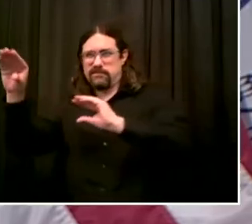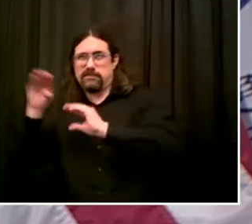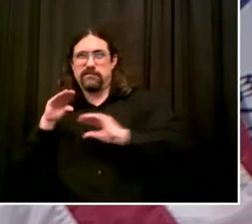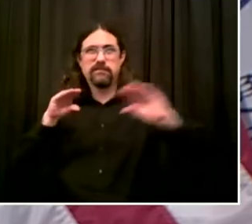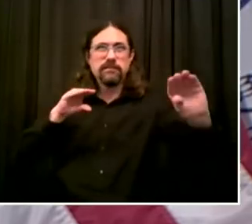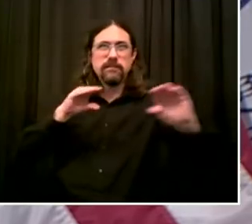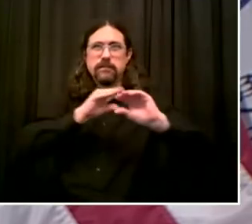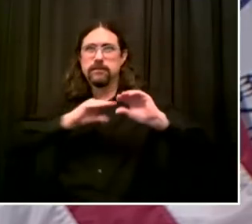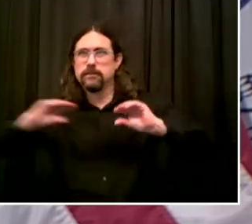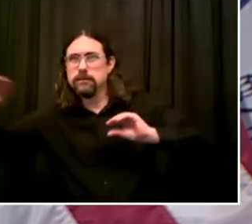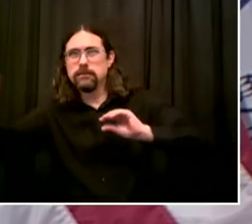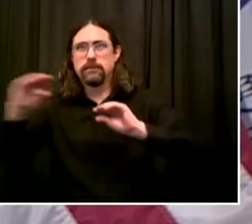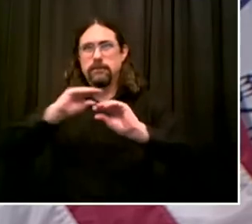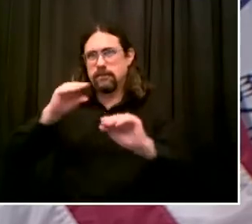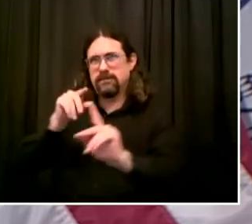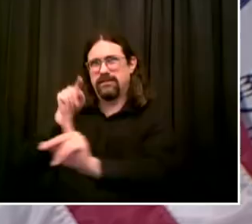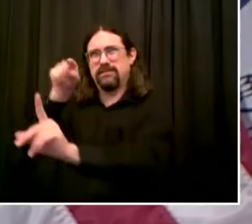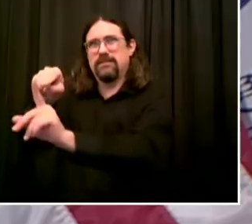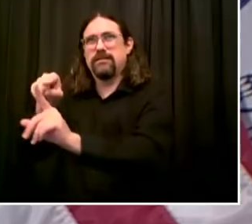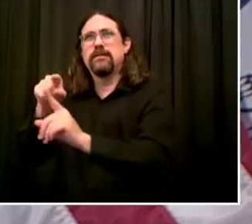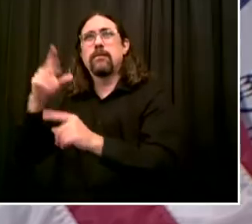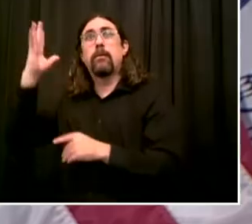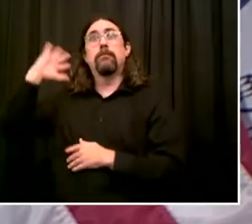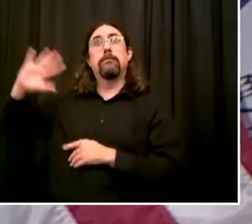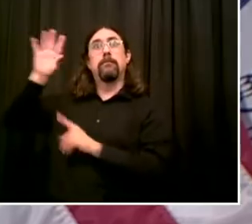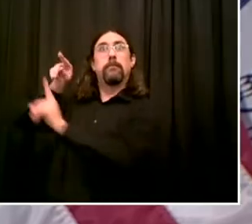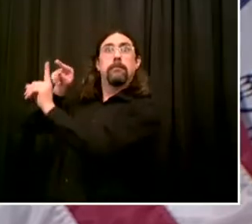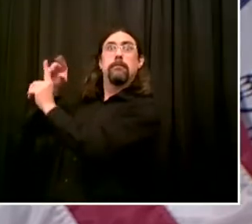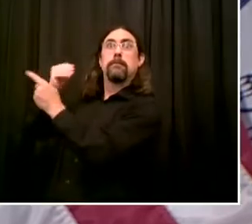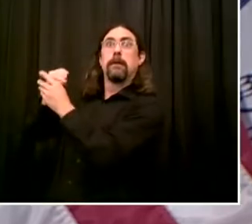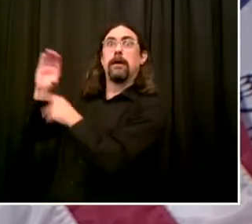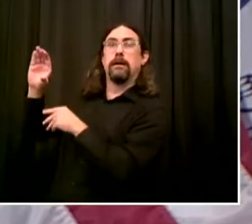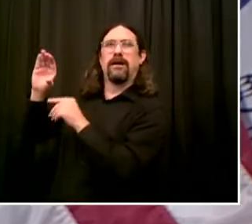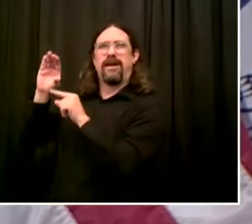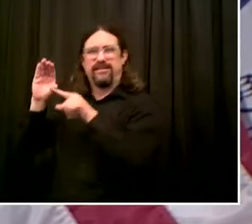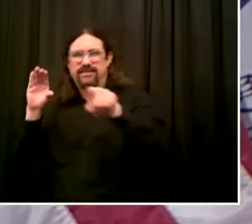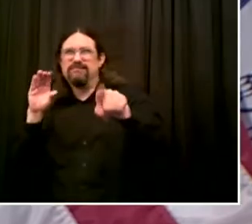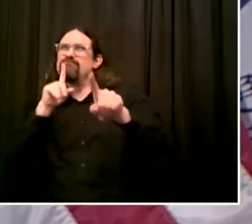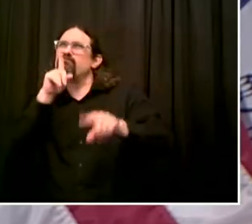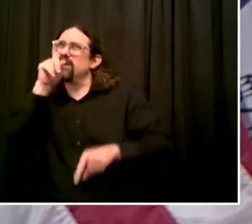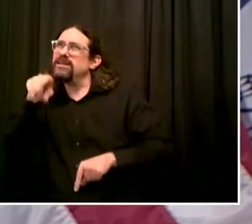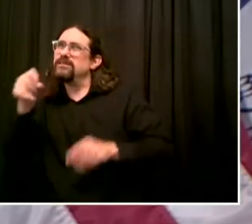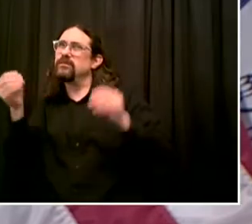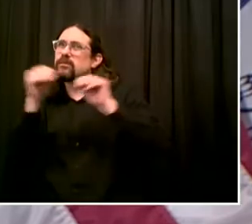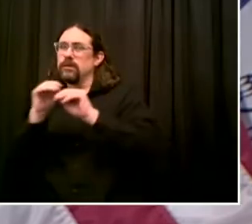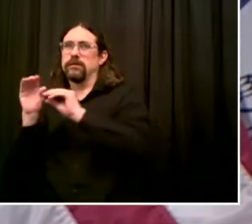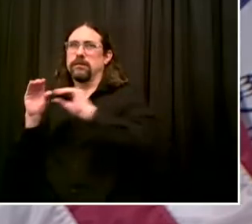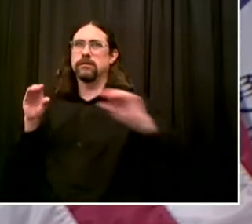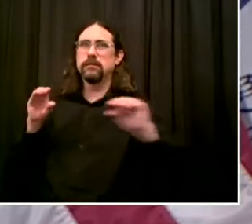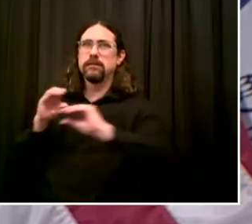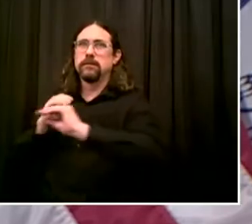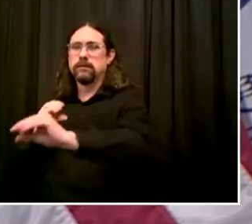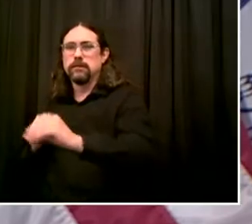REDISTRIBUTION. WE FOUND A PLATHN AT WE FELT GOOD ABOUT AND THIS WEEKEND PRESENTED THAT TO THE CITY